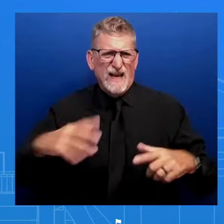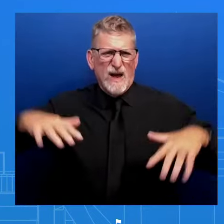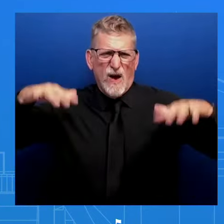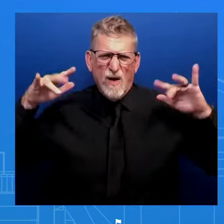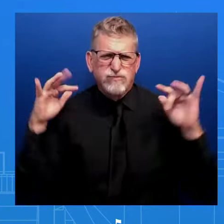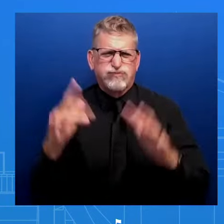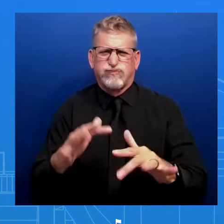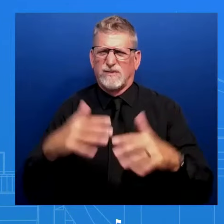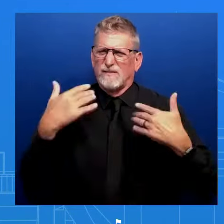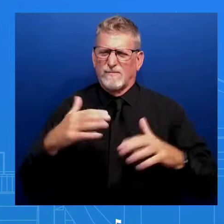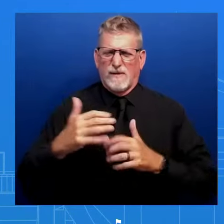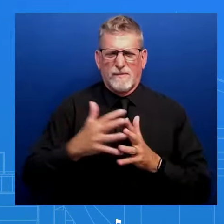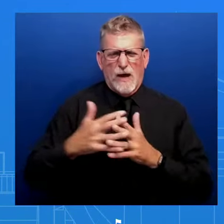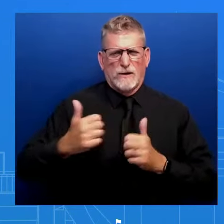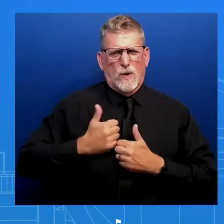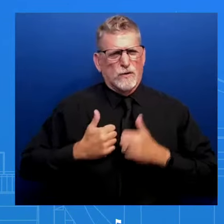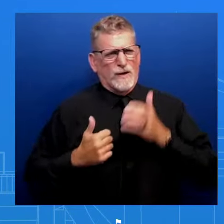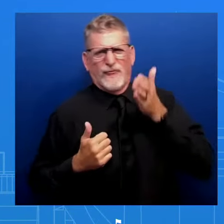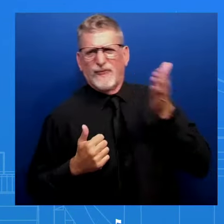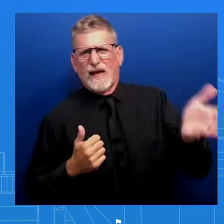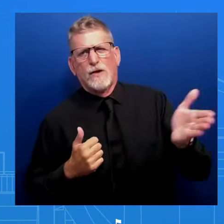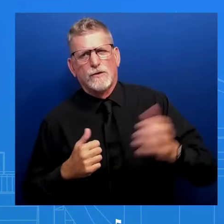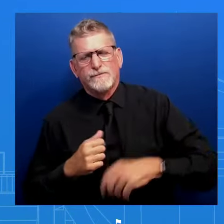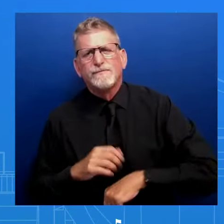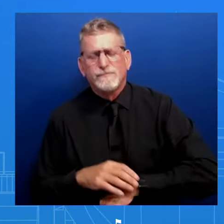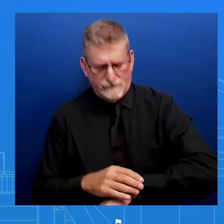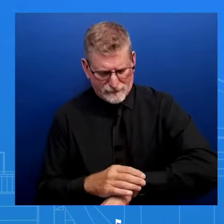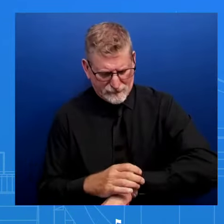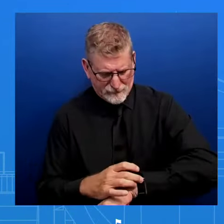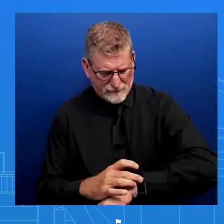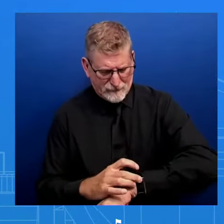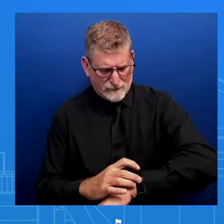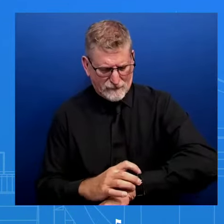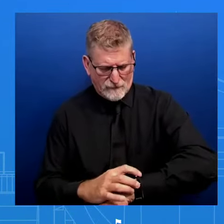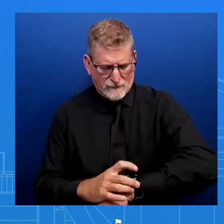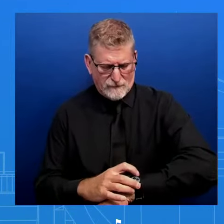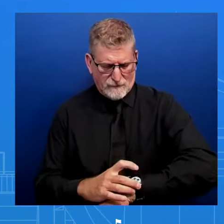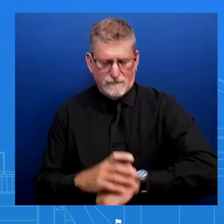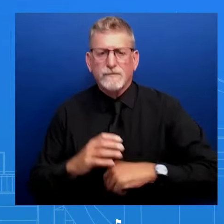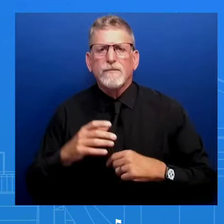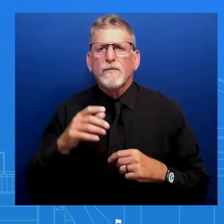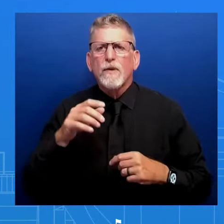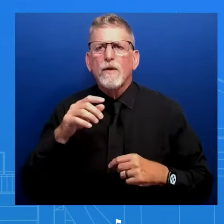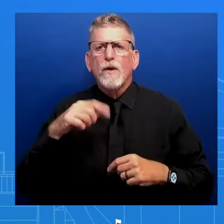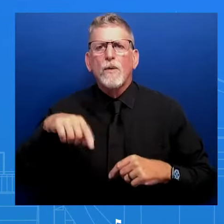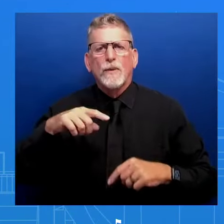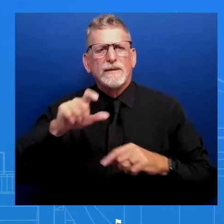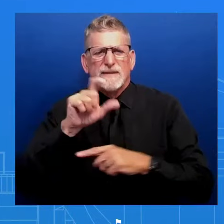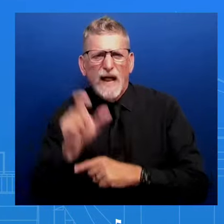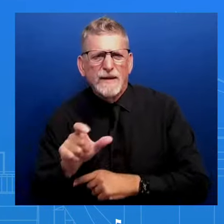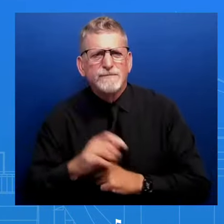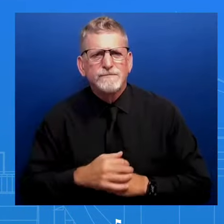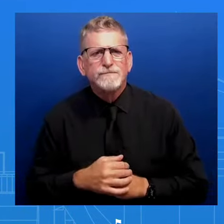as well as a range of other shared interests. Tomorrow's meeting will give both leaders a chance to explore some of those shared interests,